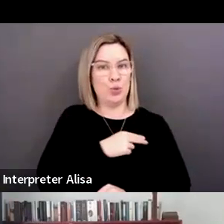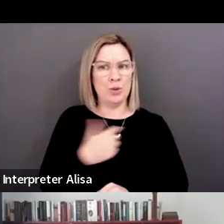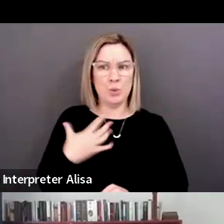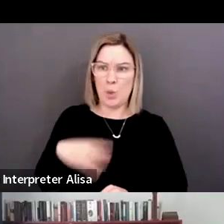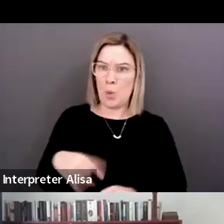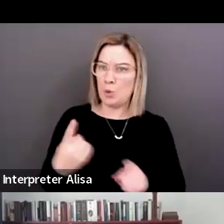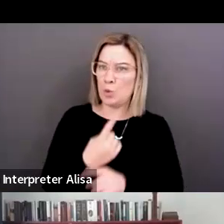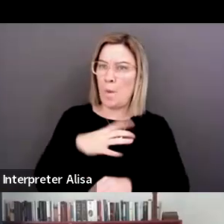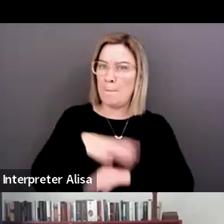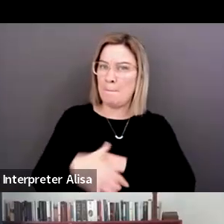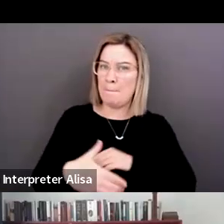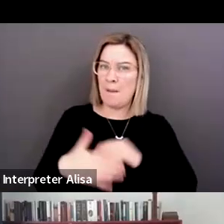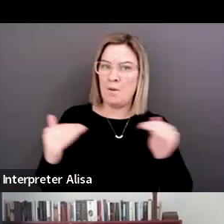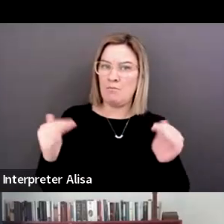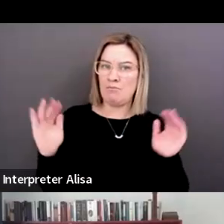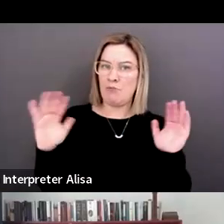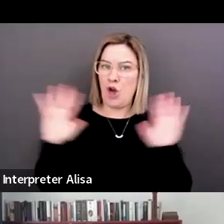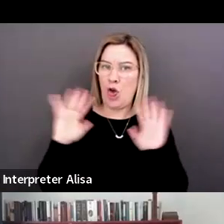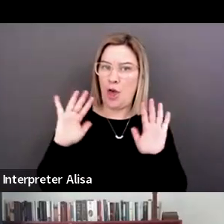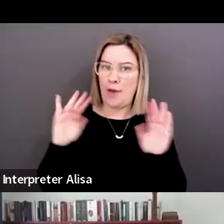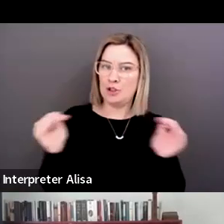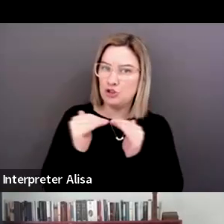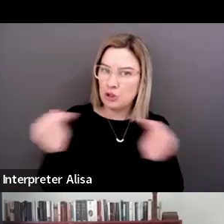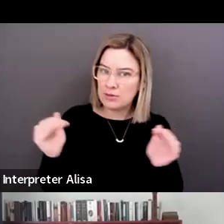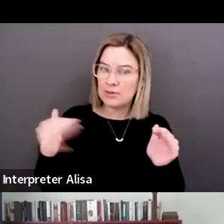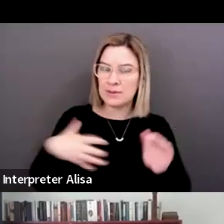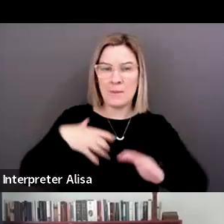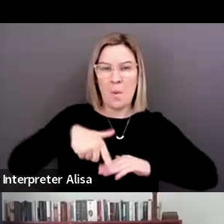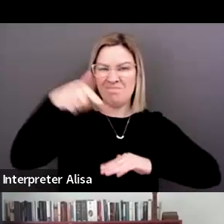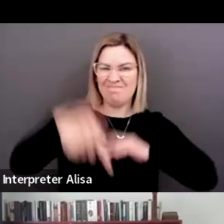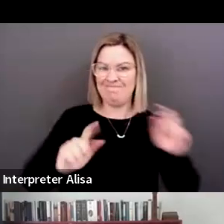And that's why we've also created the climate union. Because we want these